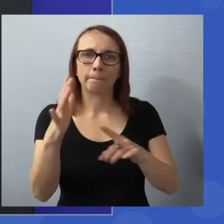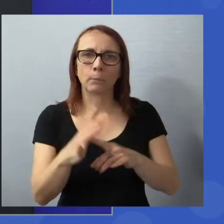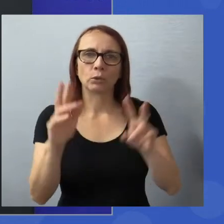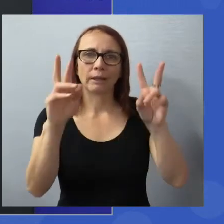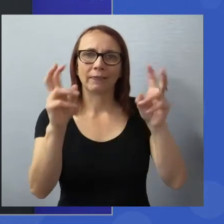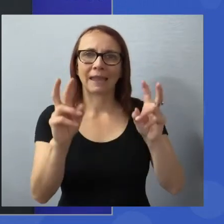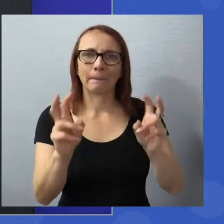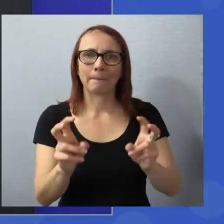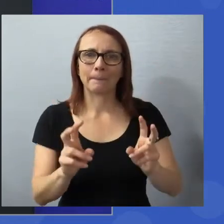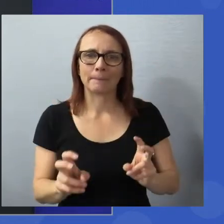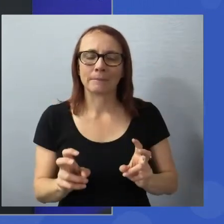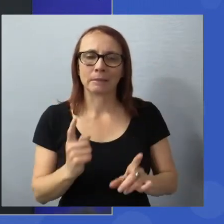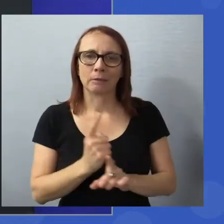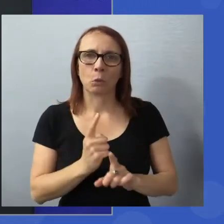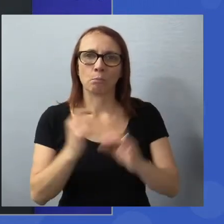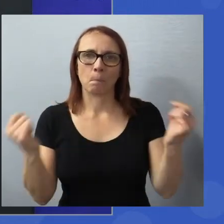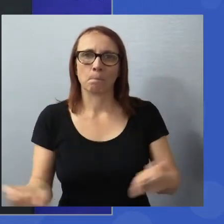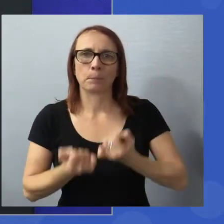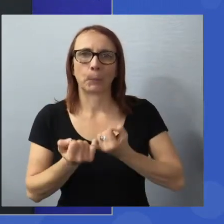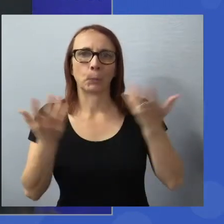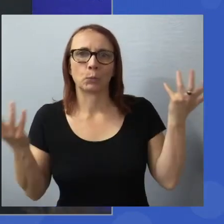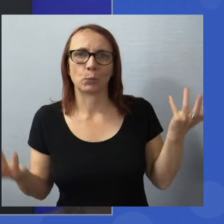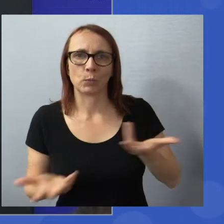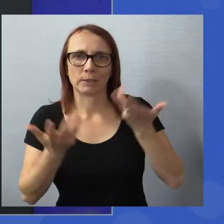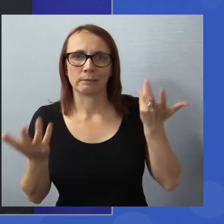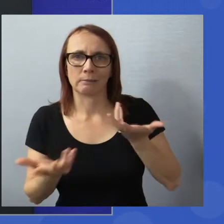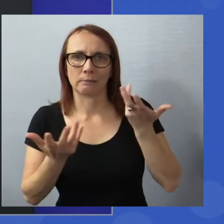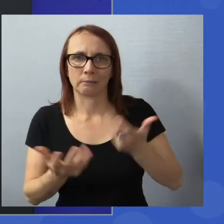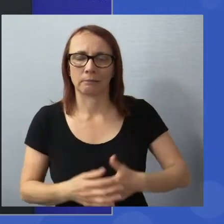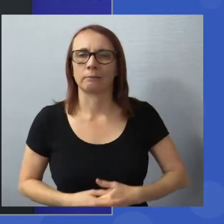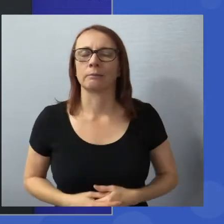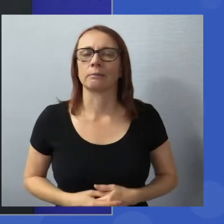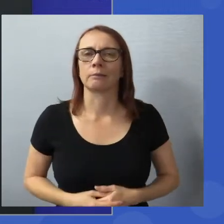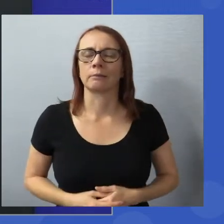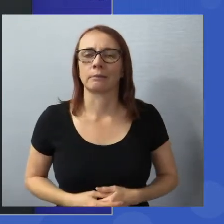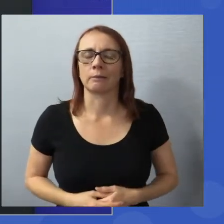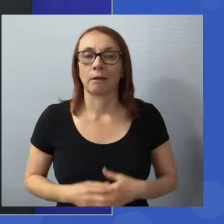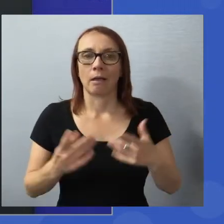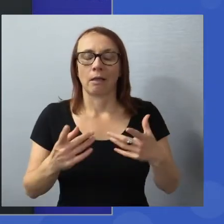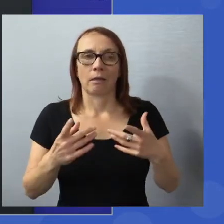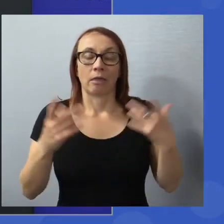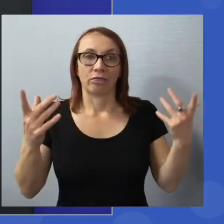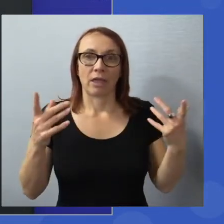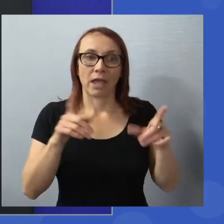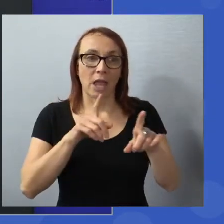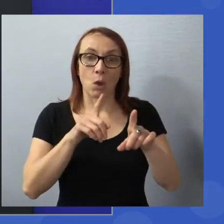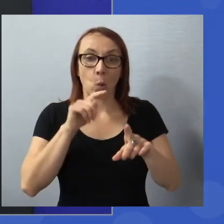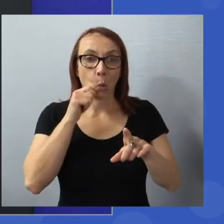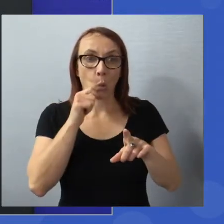out of where power lies there and then we'll have time having taken a more general approach I love tainting your own tables where necessary this